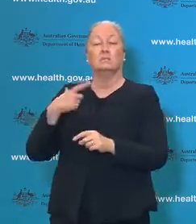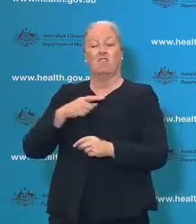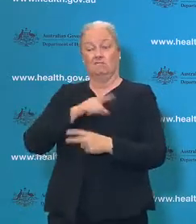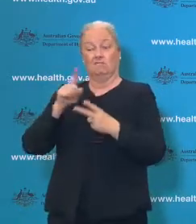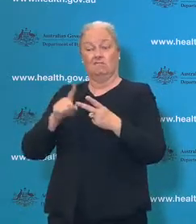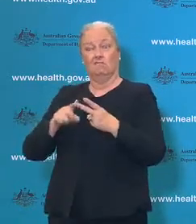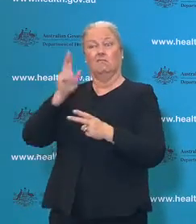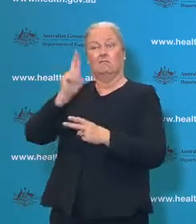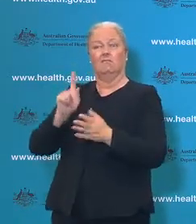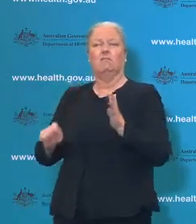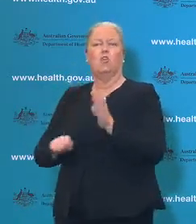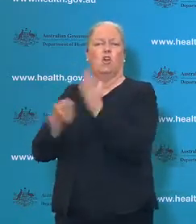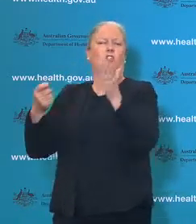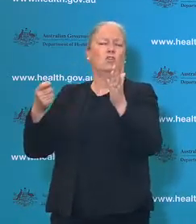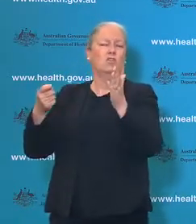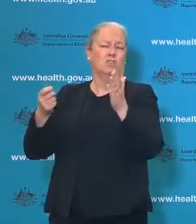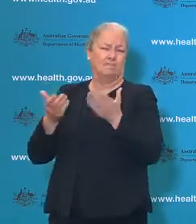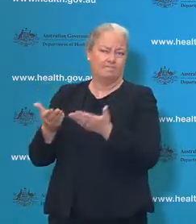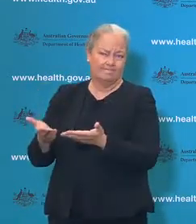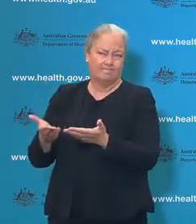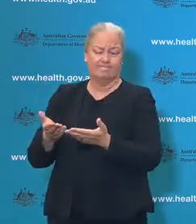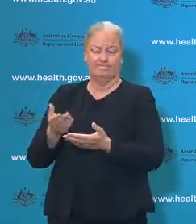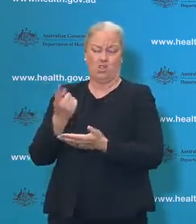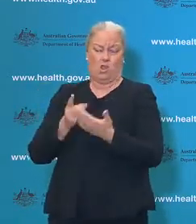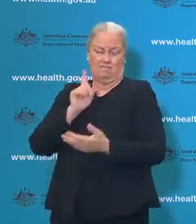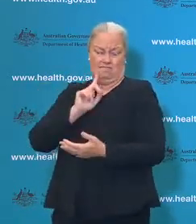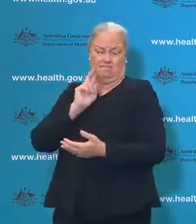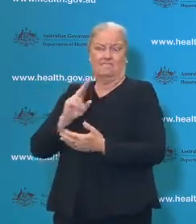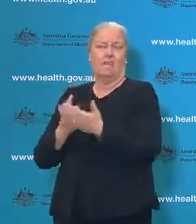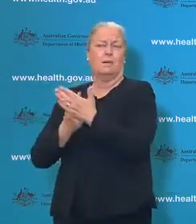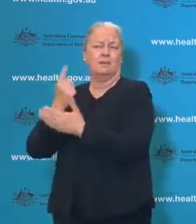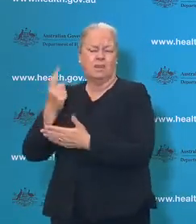past days. I know this has come as a shock to many of you, I know this is